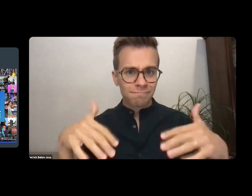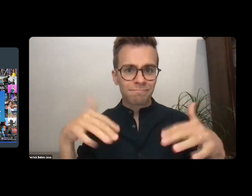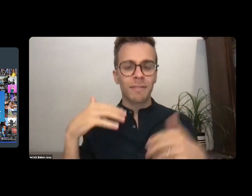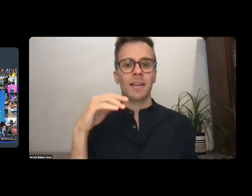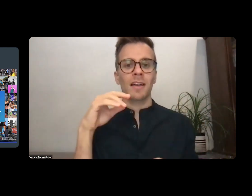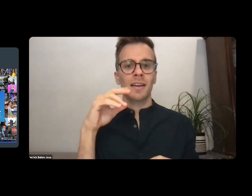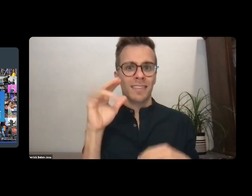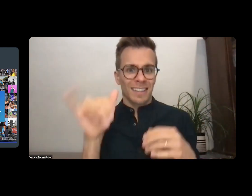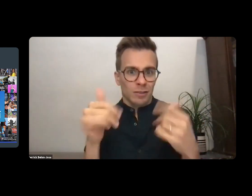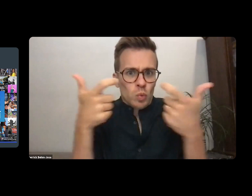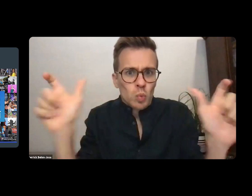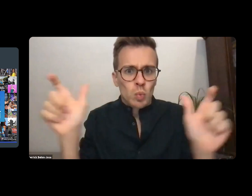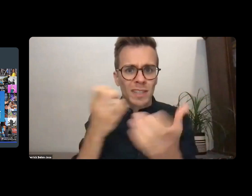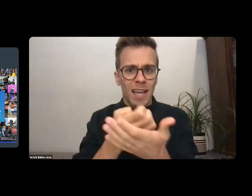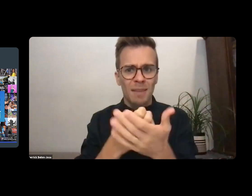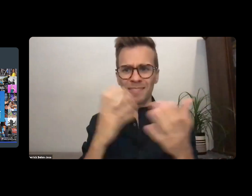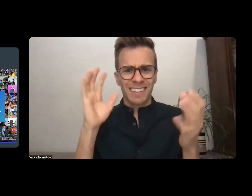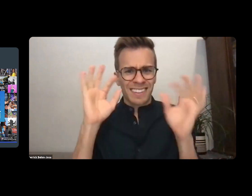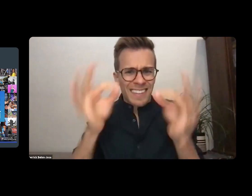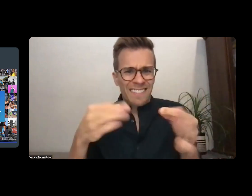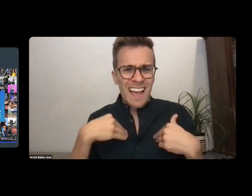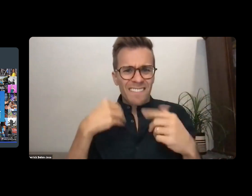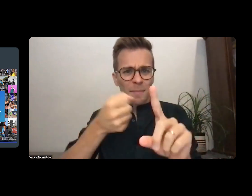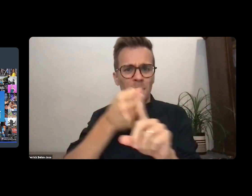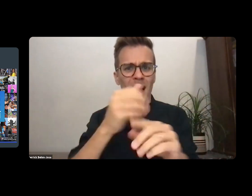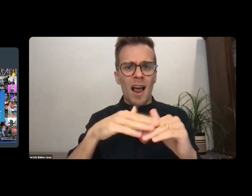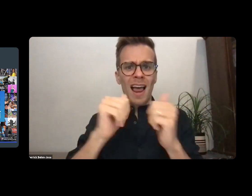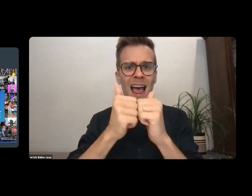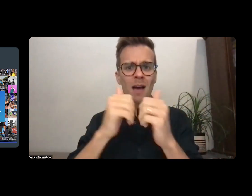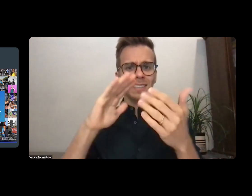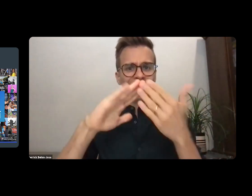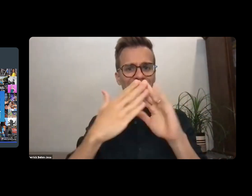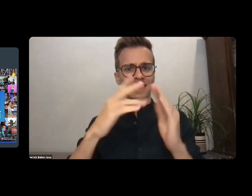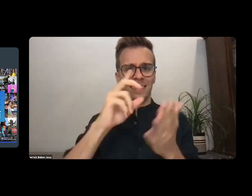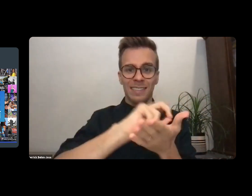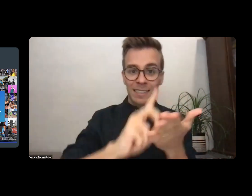That's a lot. That’s a huge economic impact.